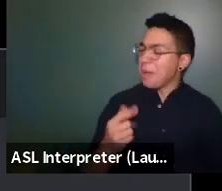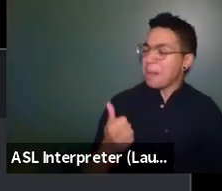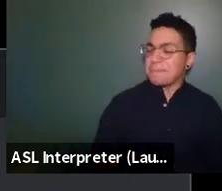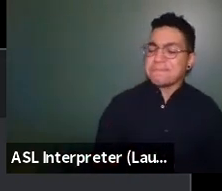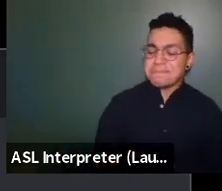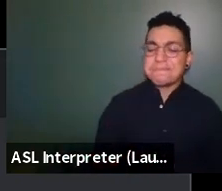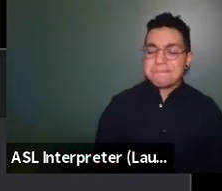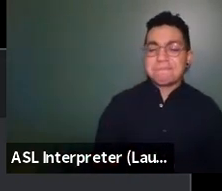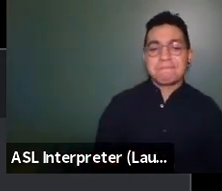Yeah, I hope so.